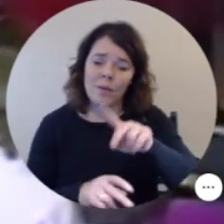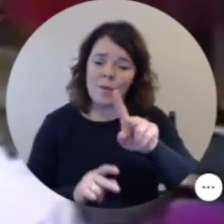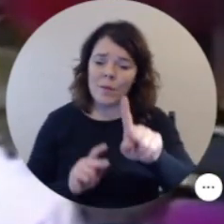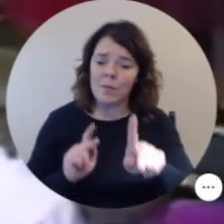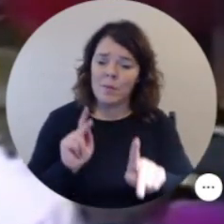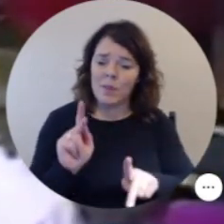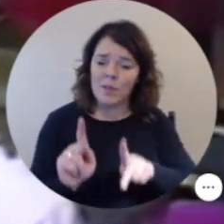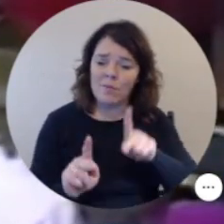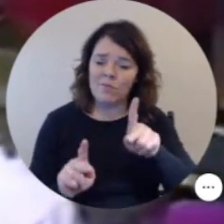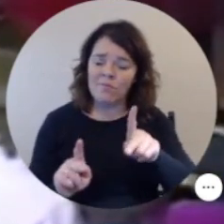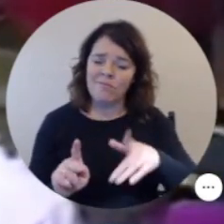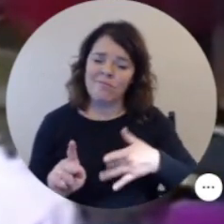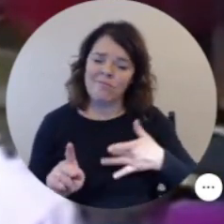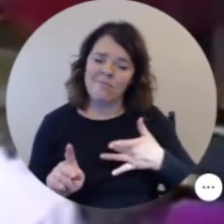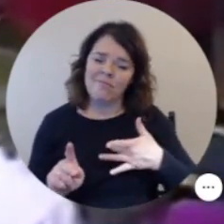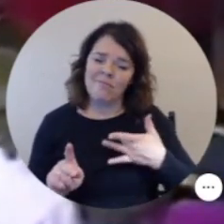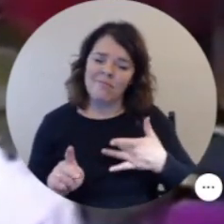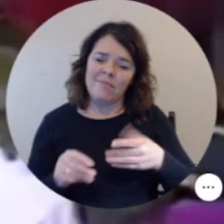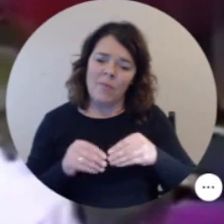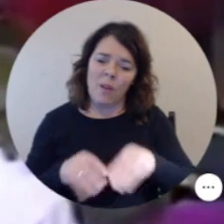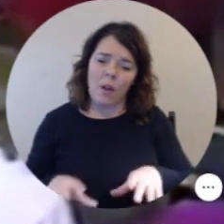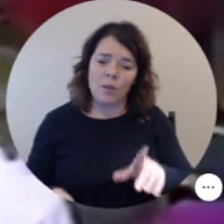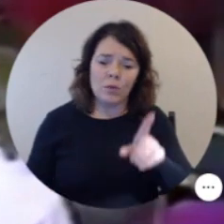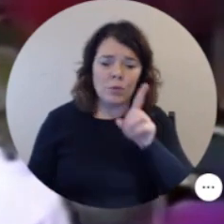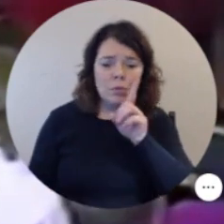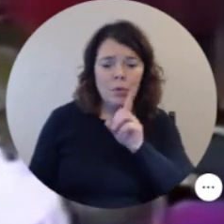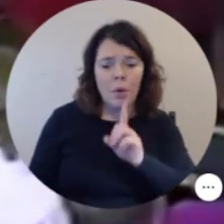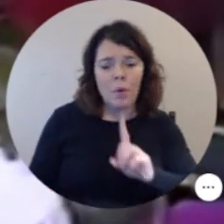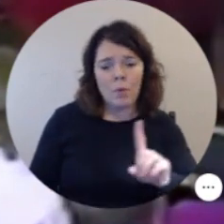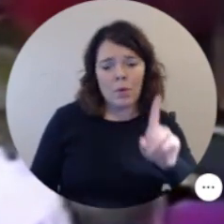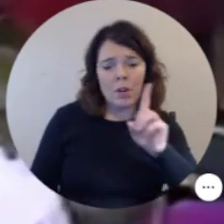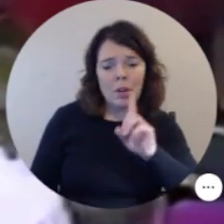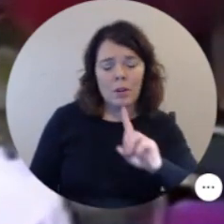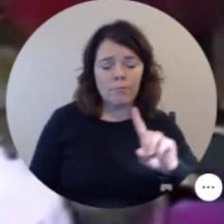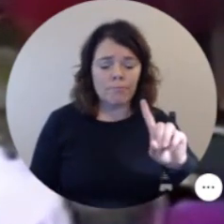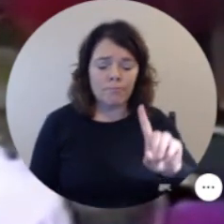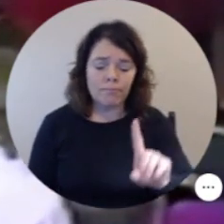For people lost and lonely